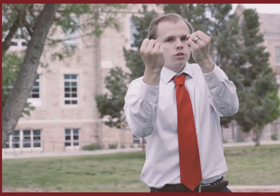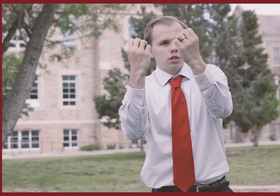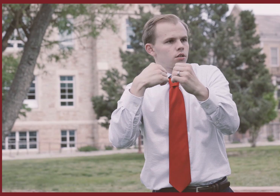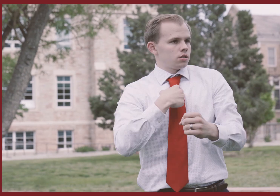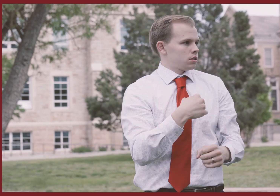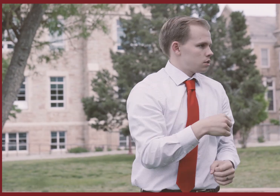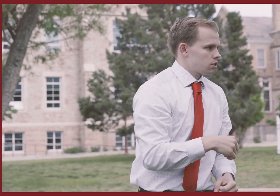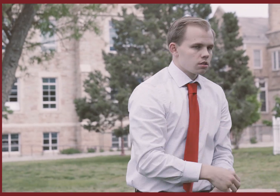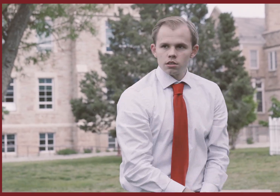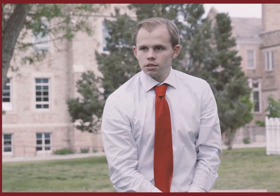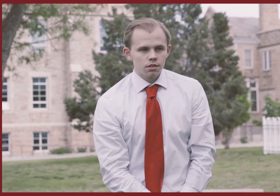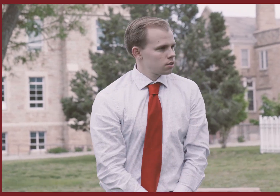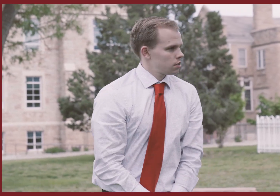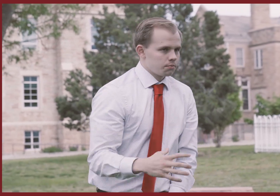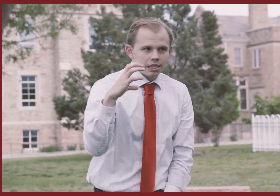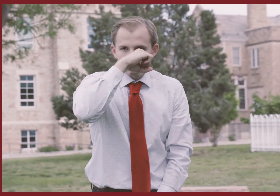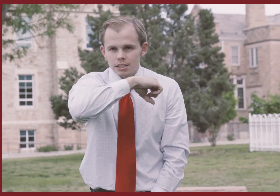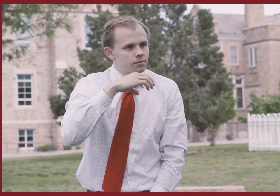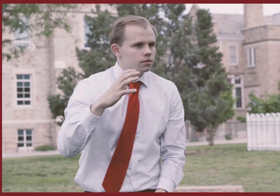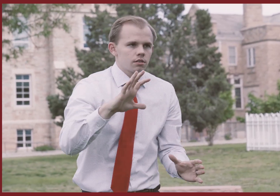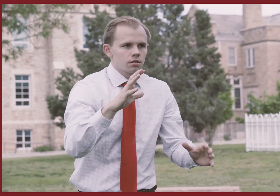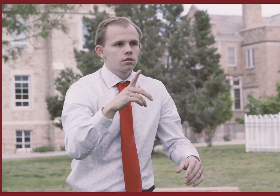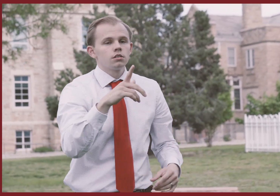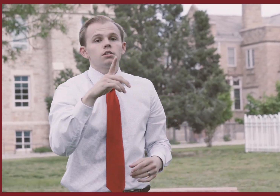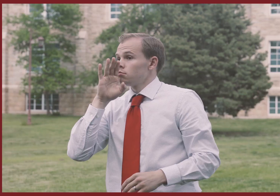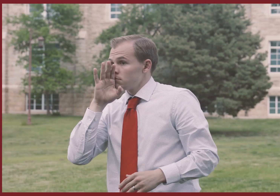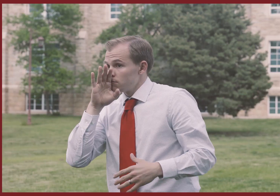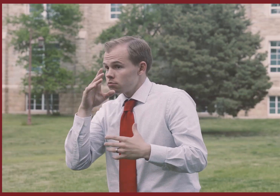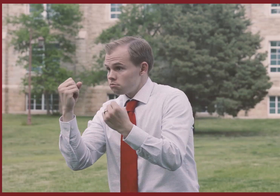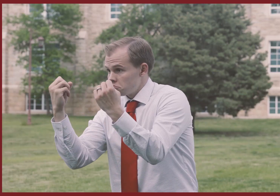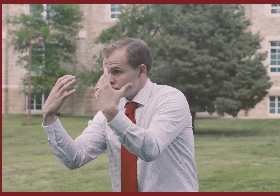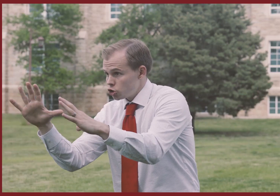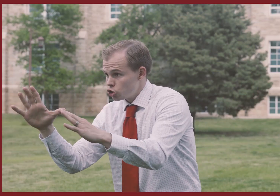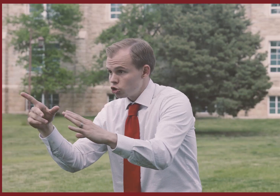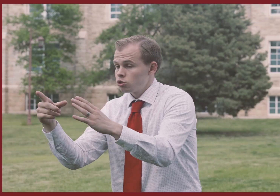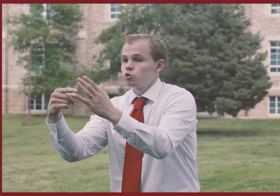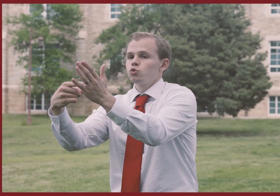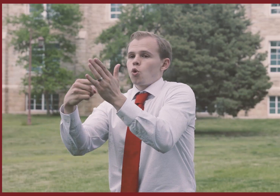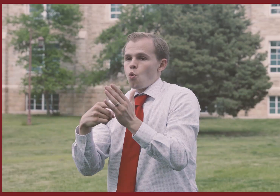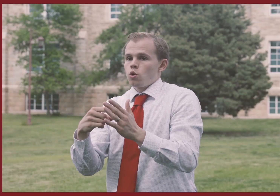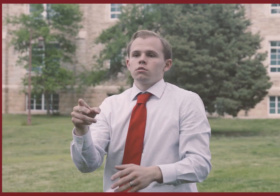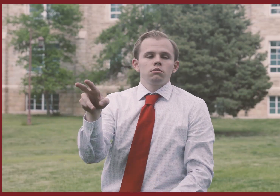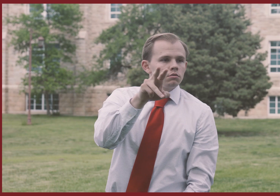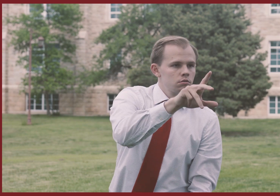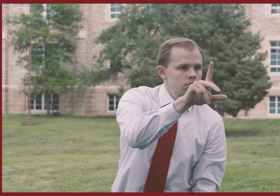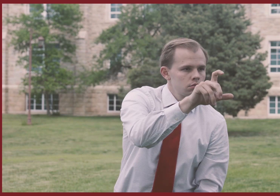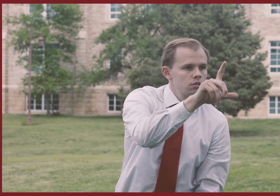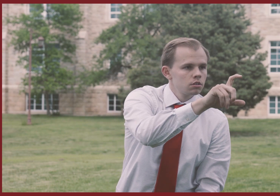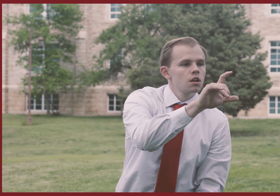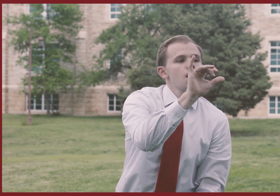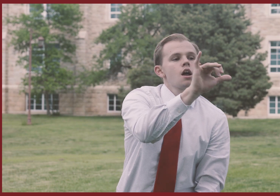I'm trying to look at the interpreter, the web page, interpreter and I miss things and so I ask the presenter, "When you're finished talking, then you can show us